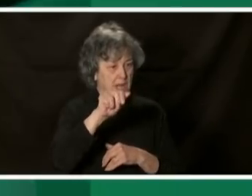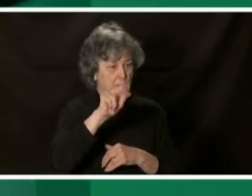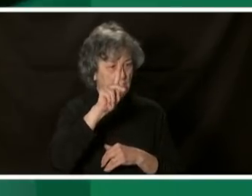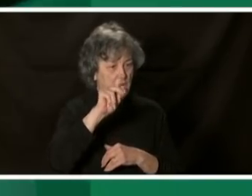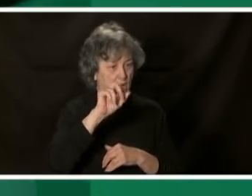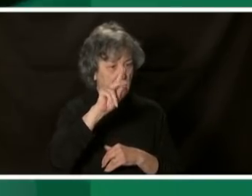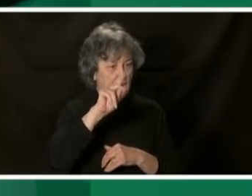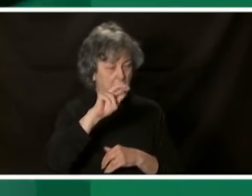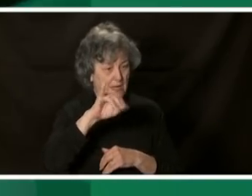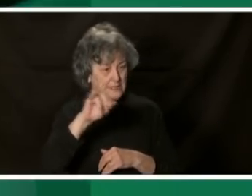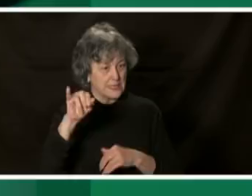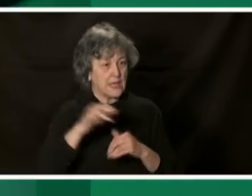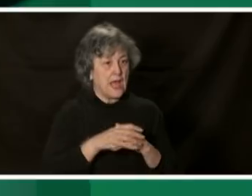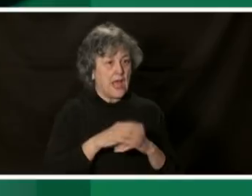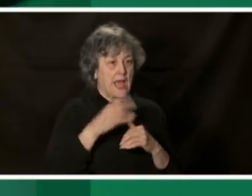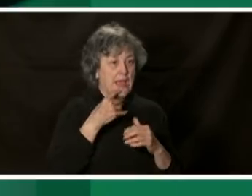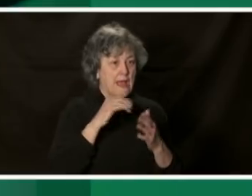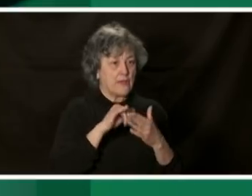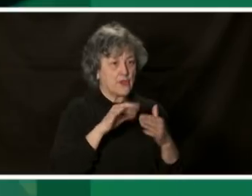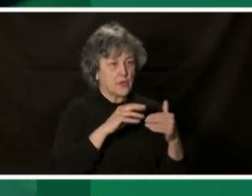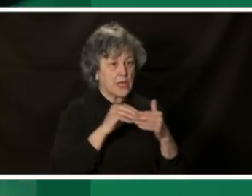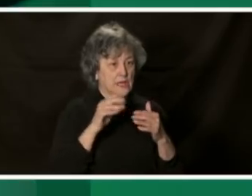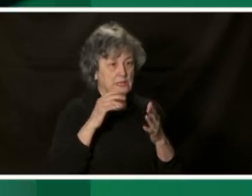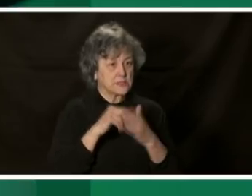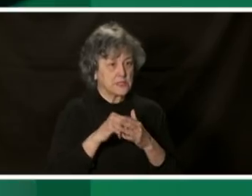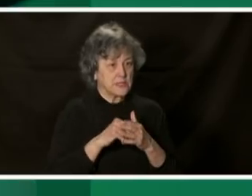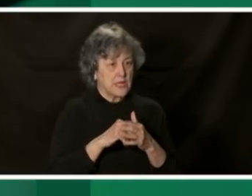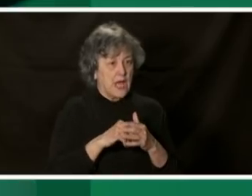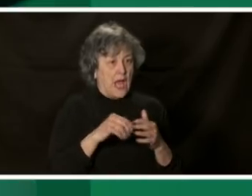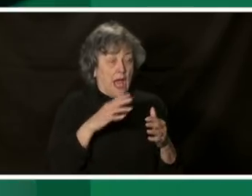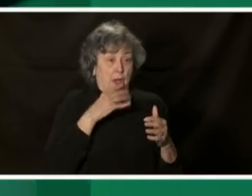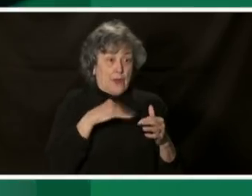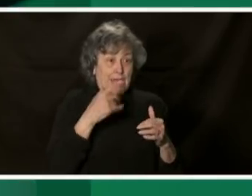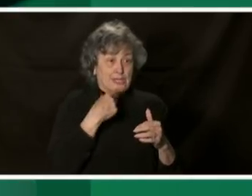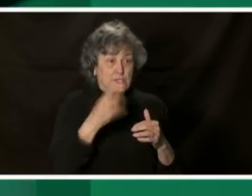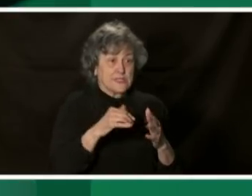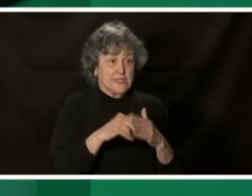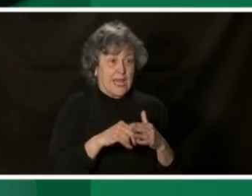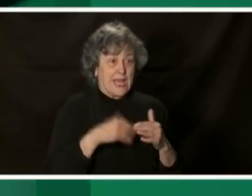IN PUBLIC HEALTH IN EPIDEMIOLOGY. I JUST WANTED TO SAY CONGRATS TO ALL OF THE GRADUATES.